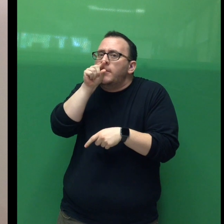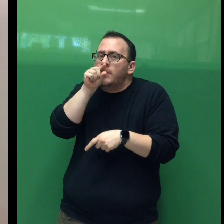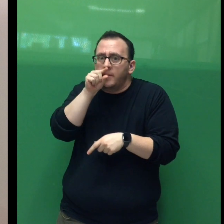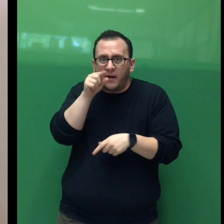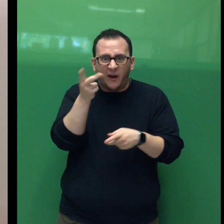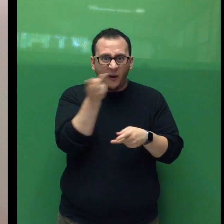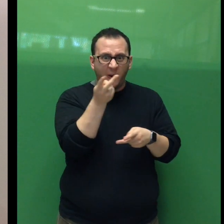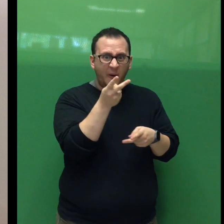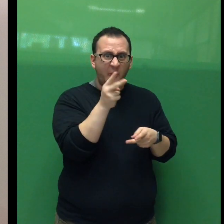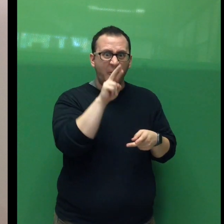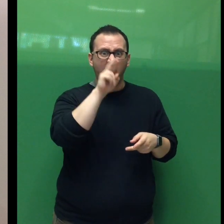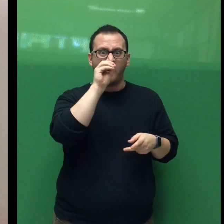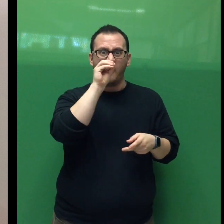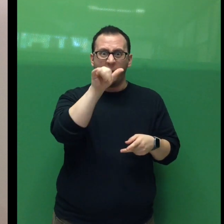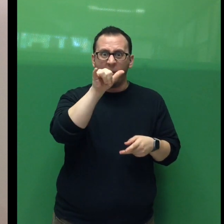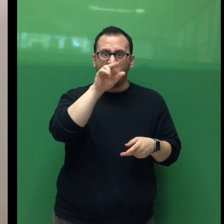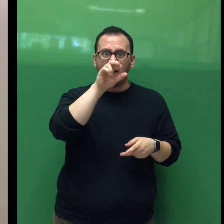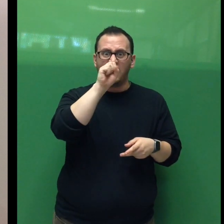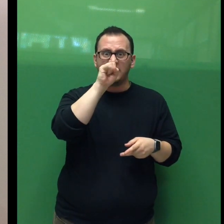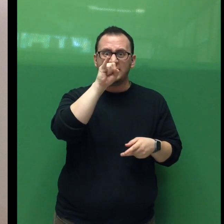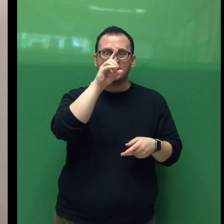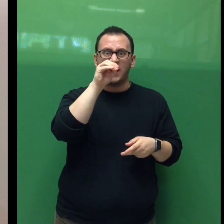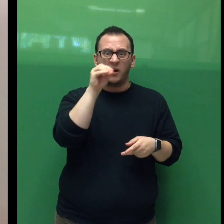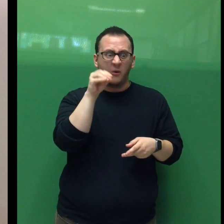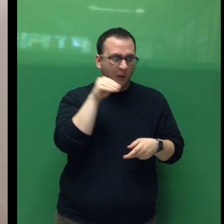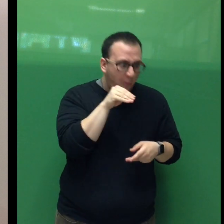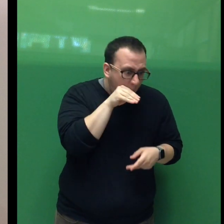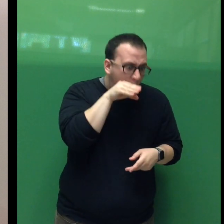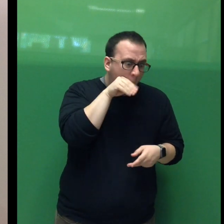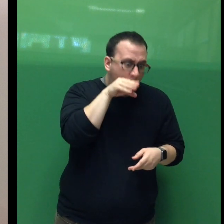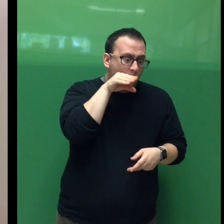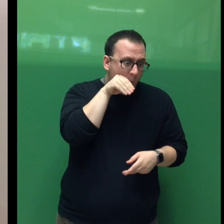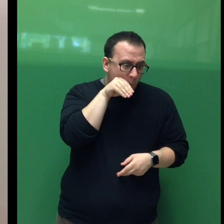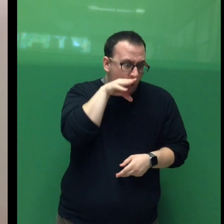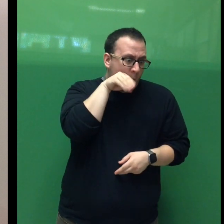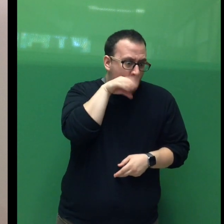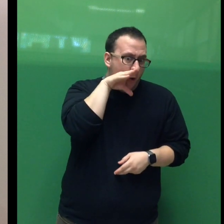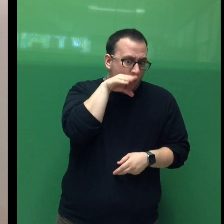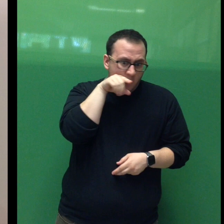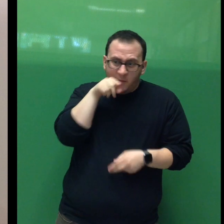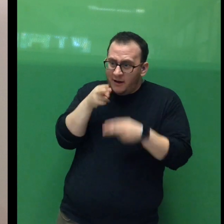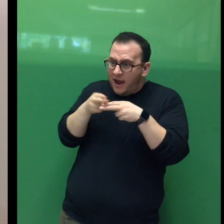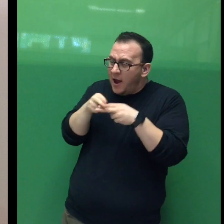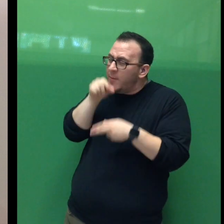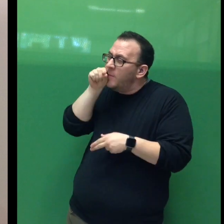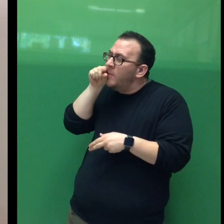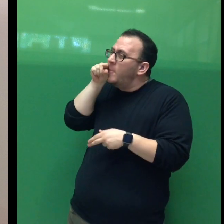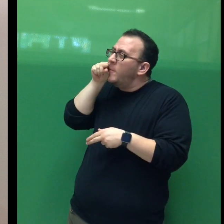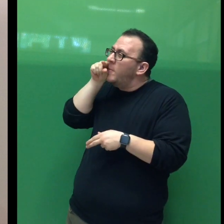Roy and Silo called back "Squawk, squawk." "Peep, peep," answered the egg.